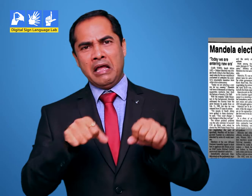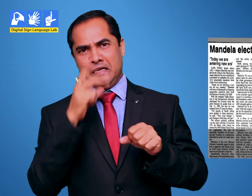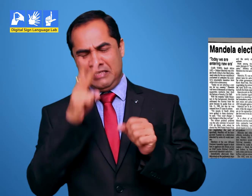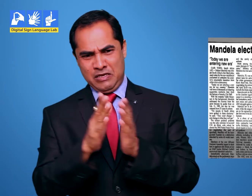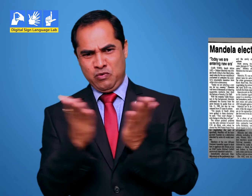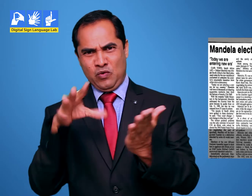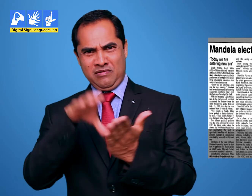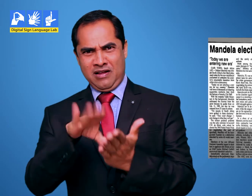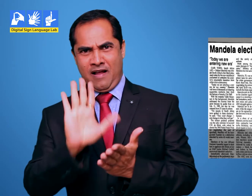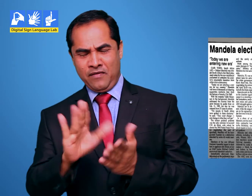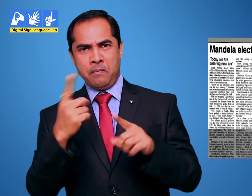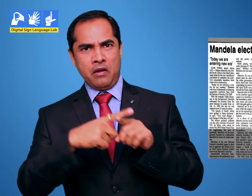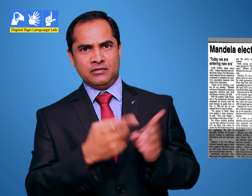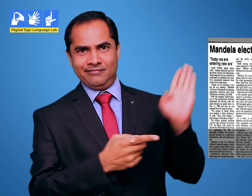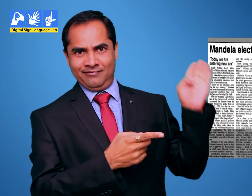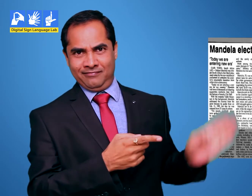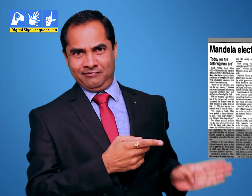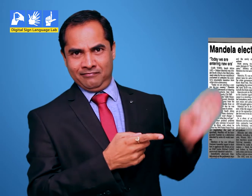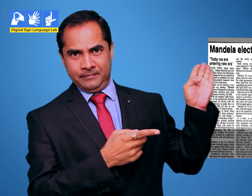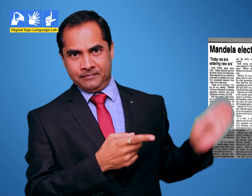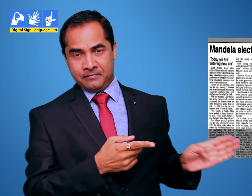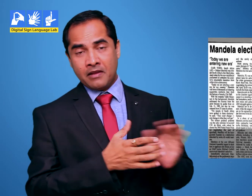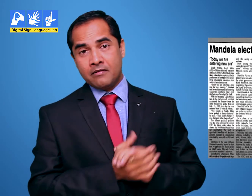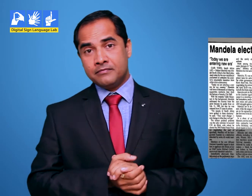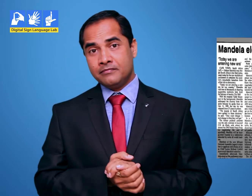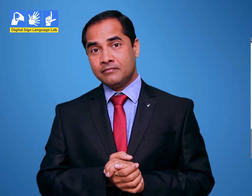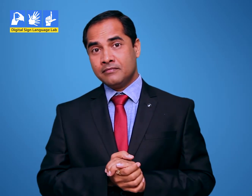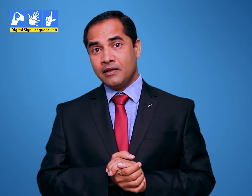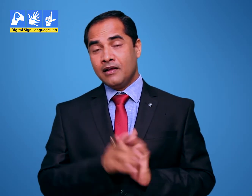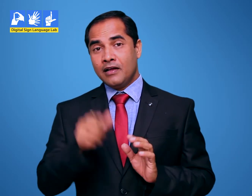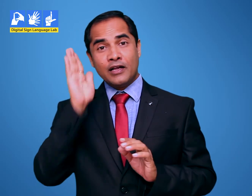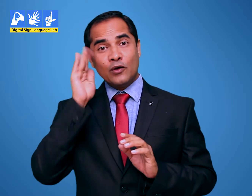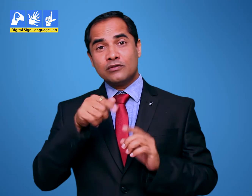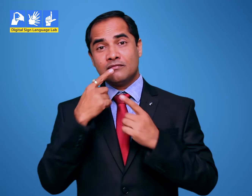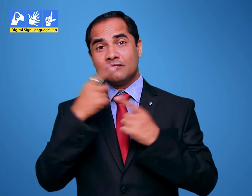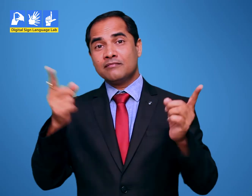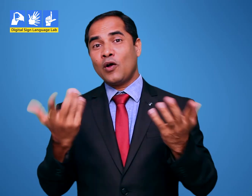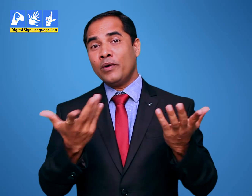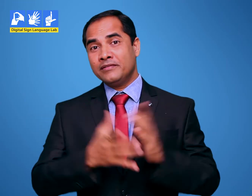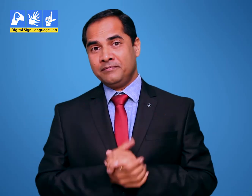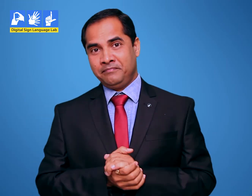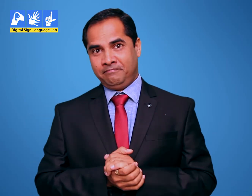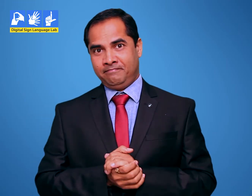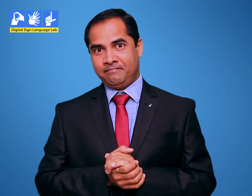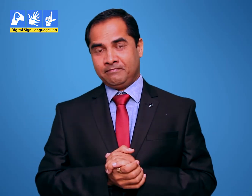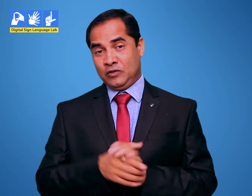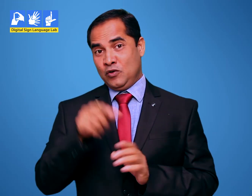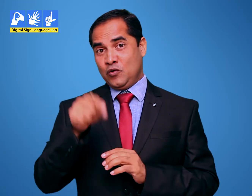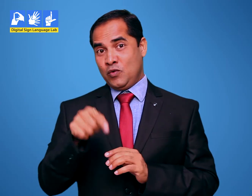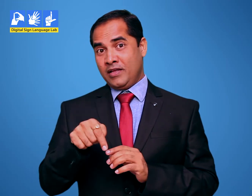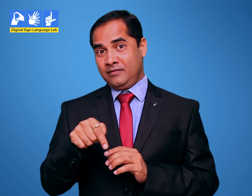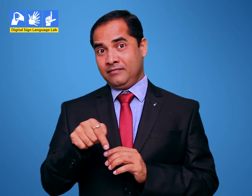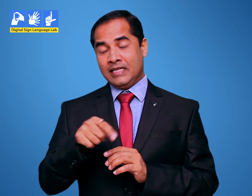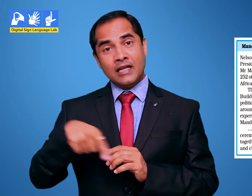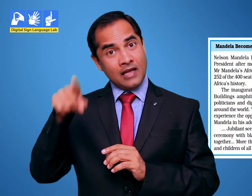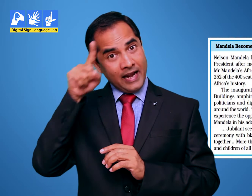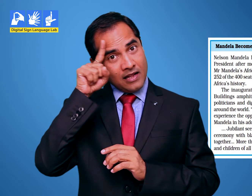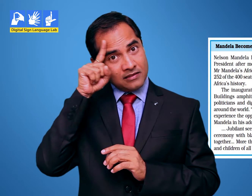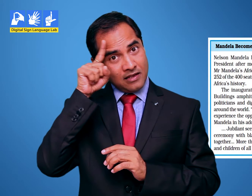You can see it in your book, you can also see it here. What was the news about? It